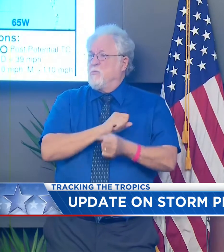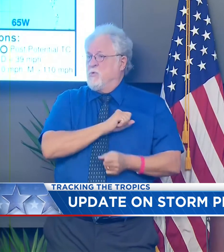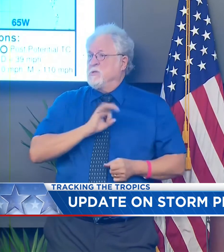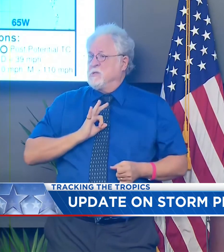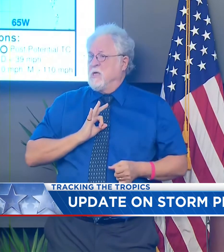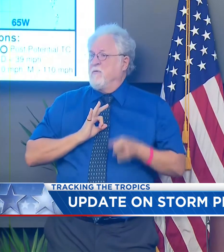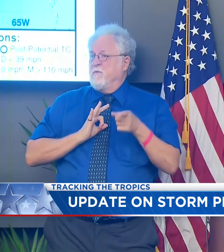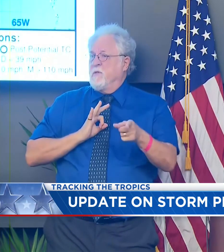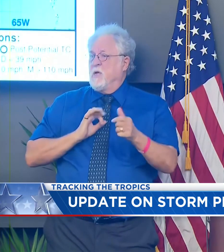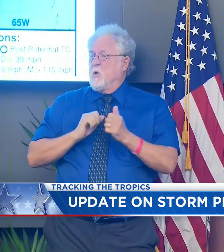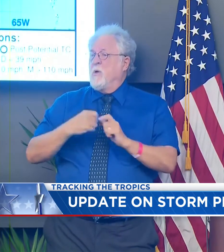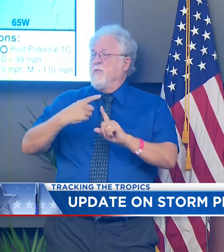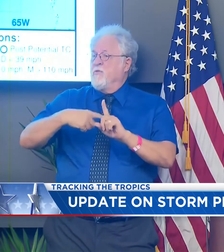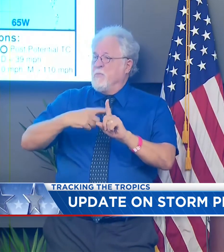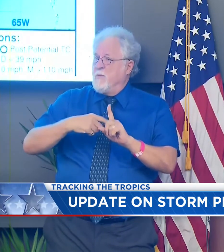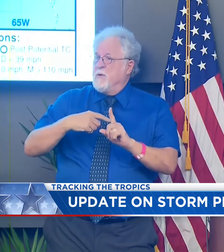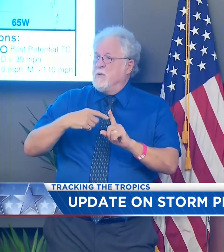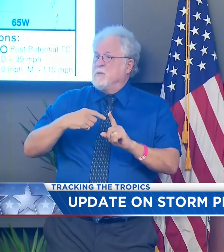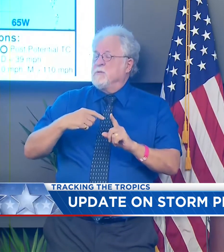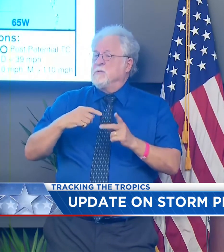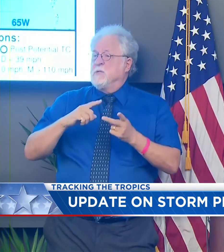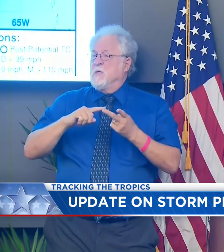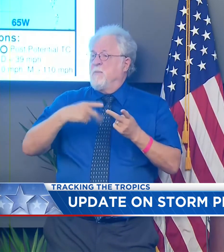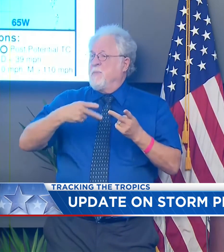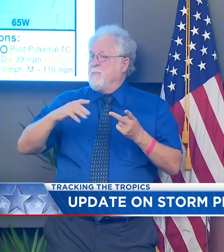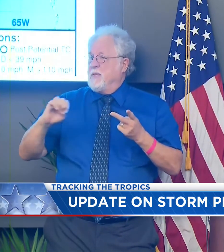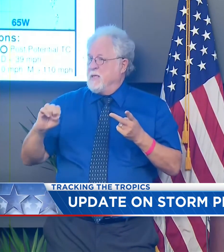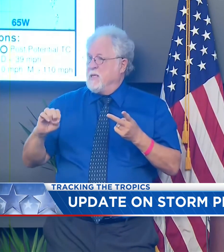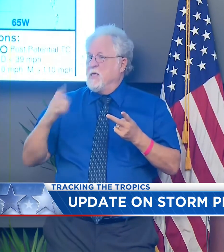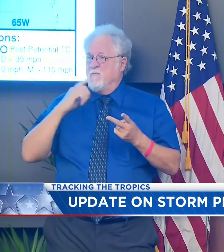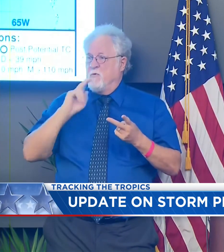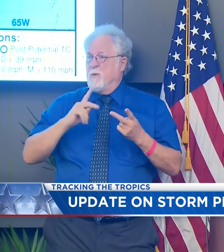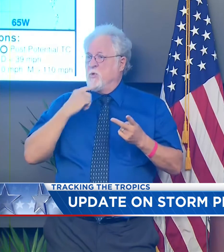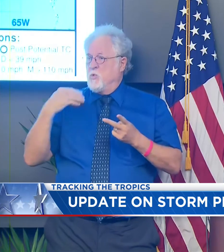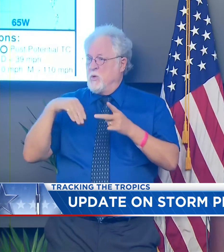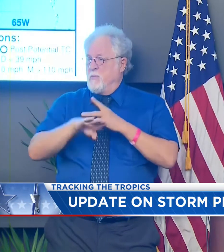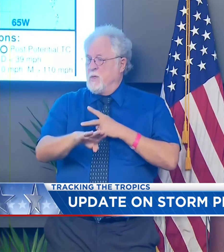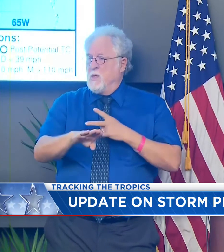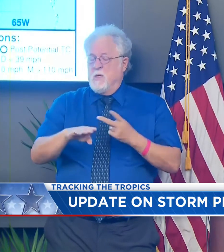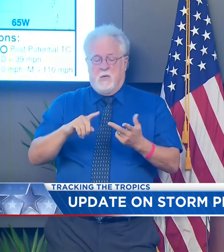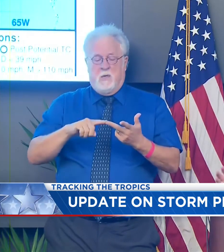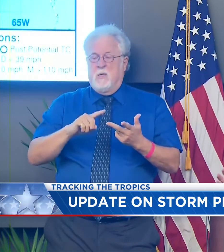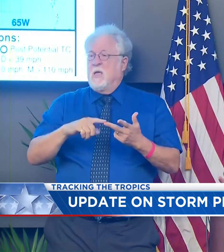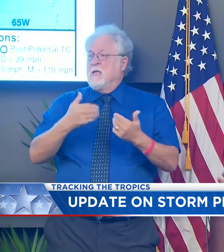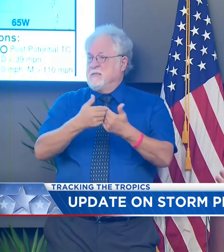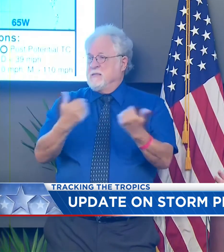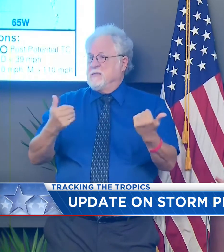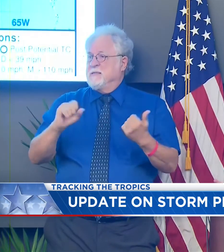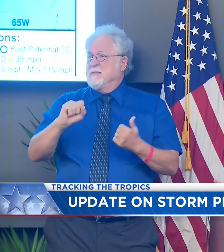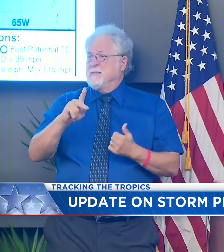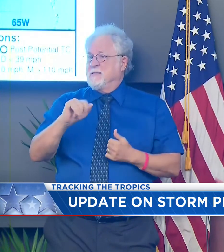LIKE I SAID, IF THE LOCALS OPEN UP A CONGREGANT SHELTER, THEY WILL HAVE PERSONNEL STAGED